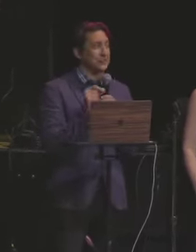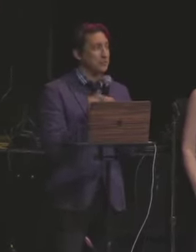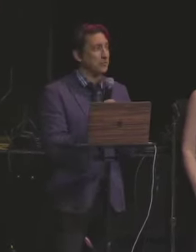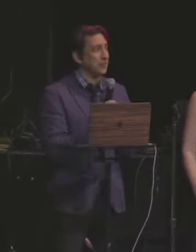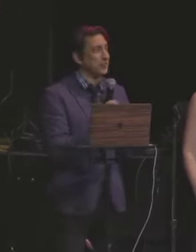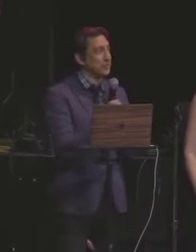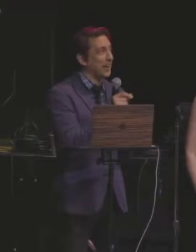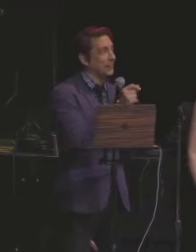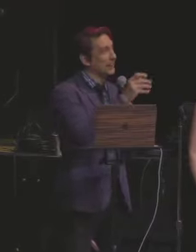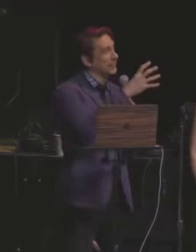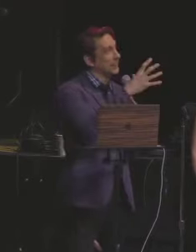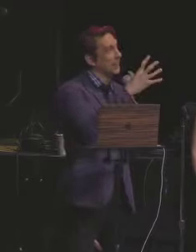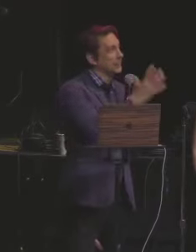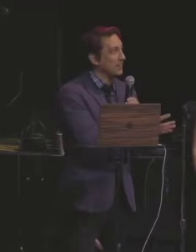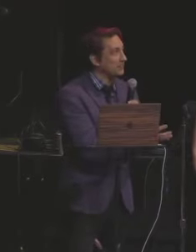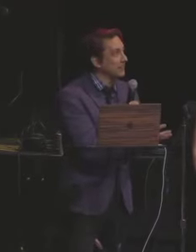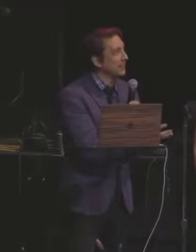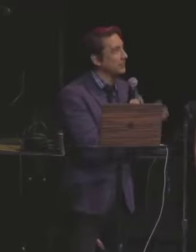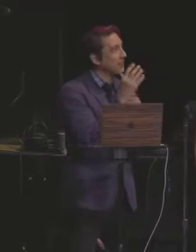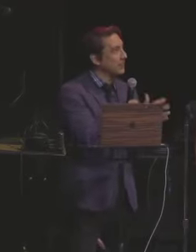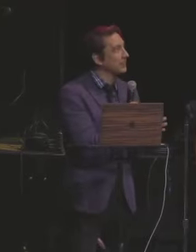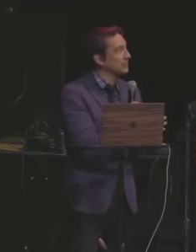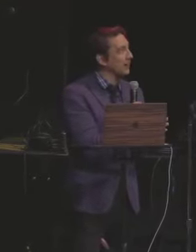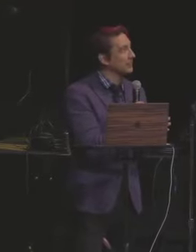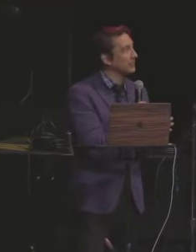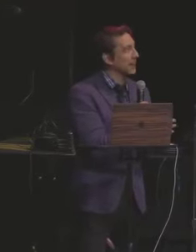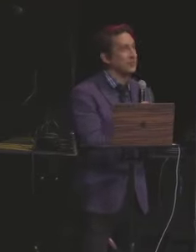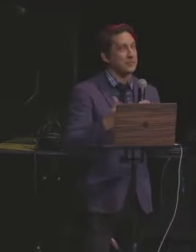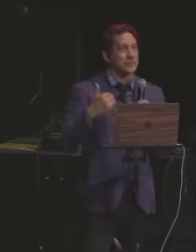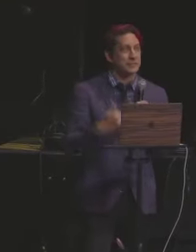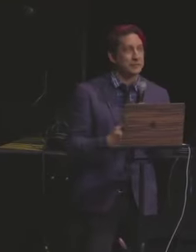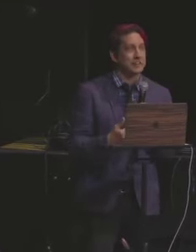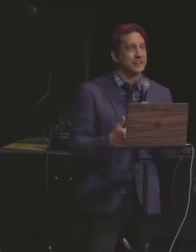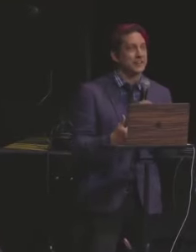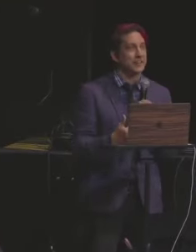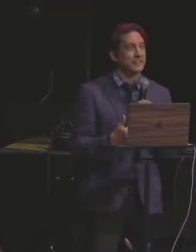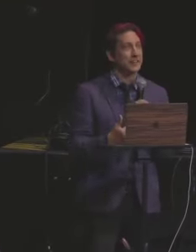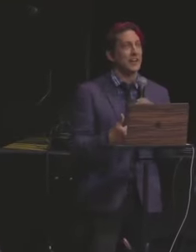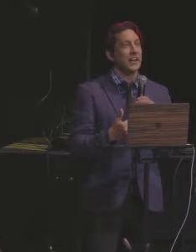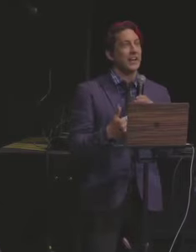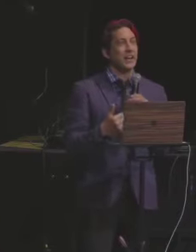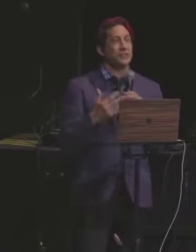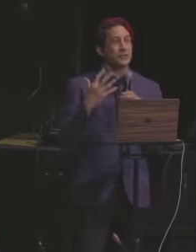'cause it's super fun to get the theater team, the theater designers together with the accessibility designers.